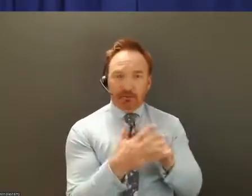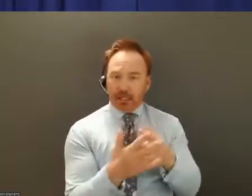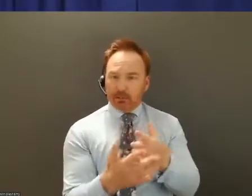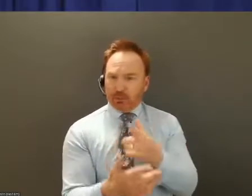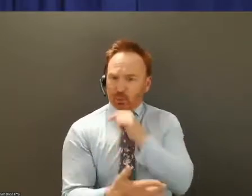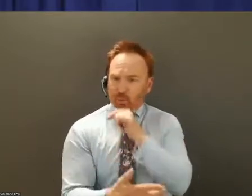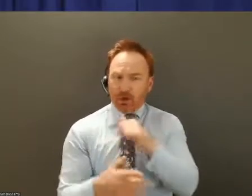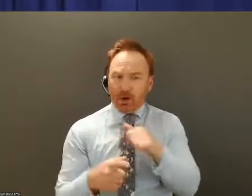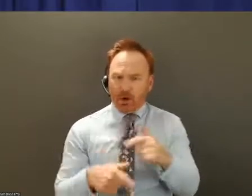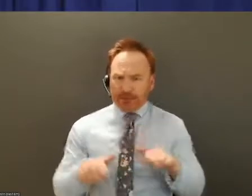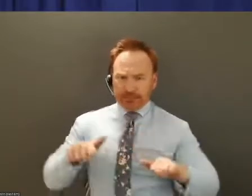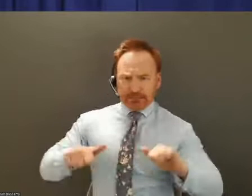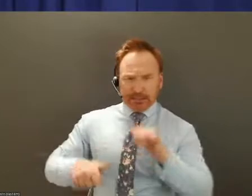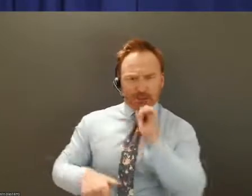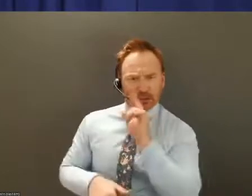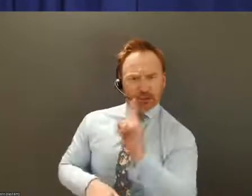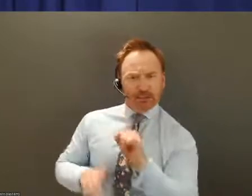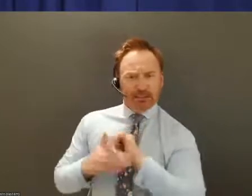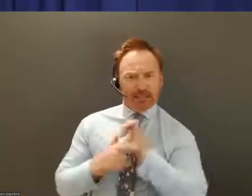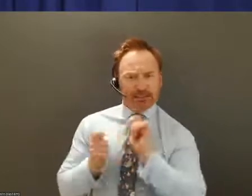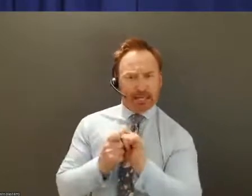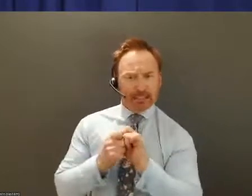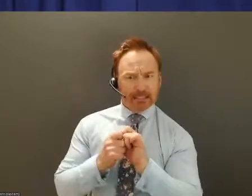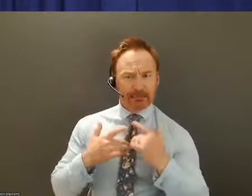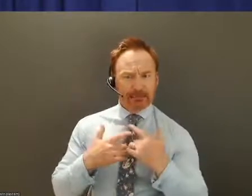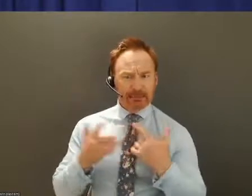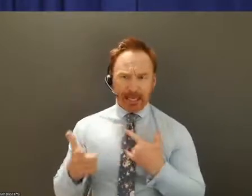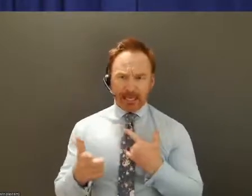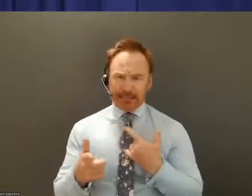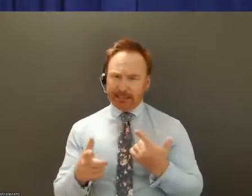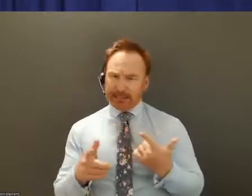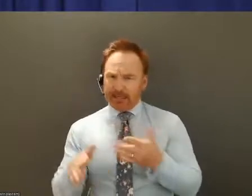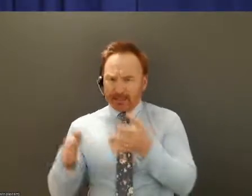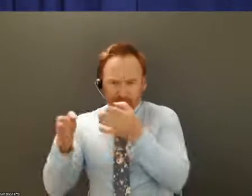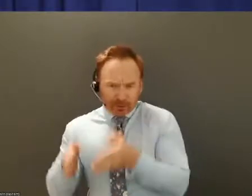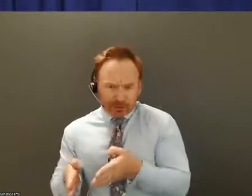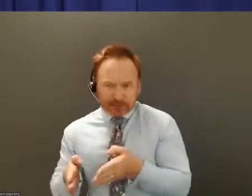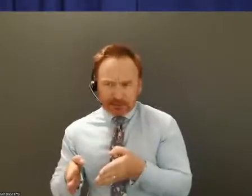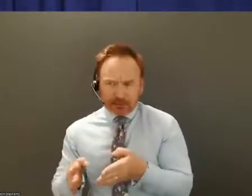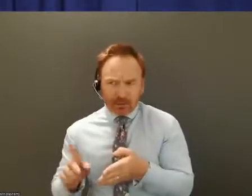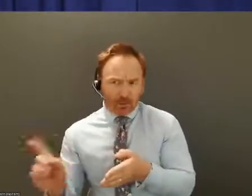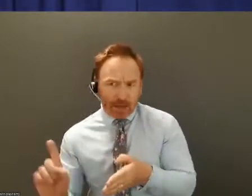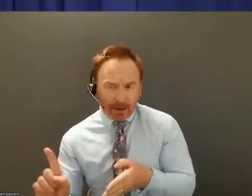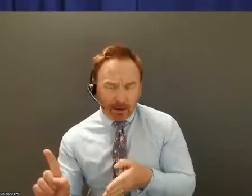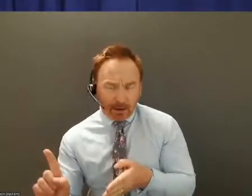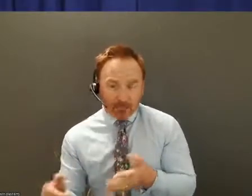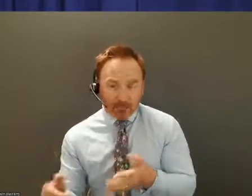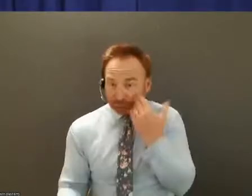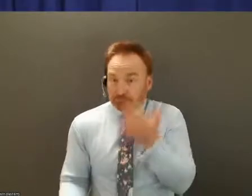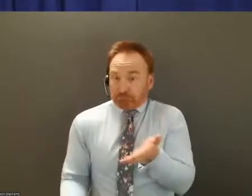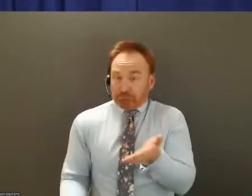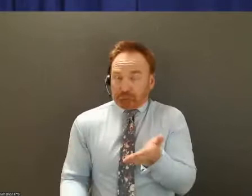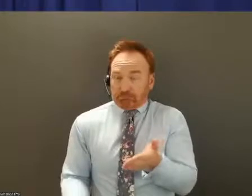Those Monroe communities can contact for rural health centres to arrange for testing and Doctor Hanley and his team are